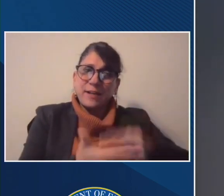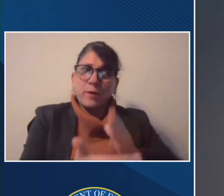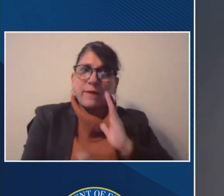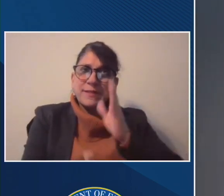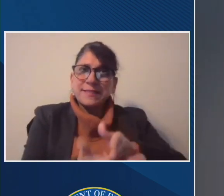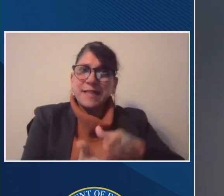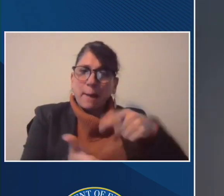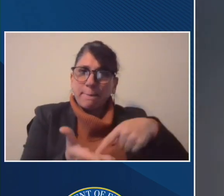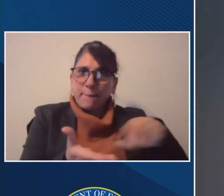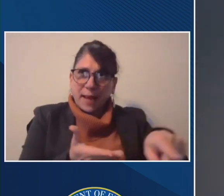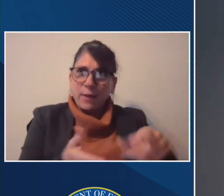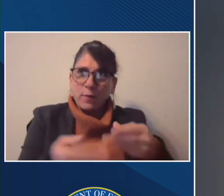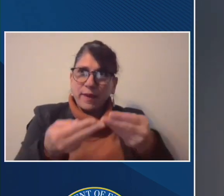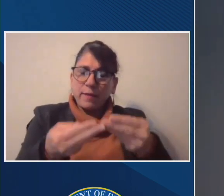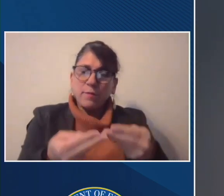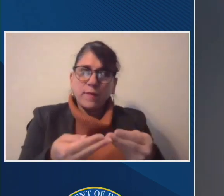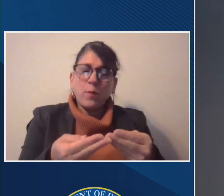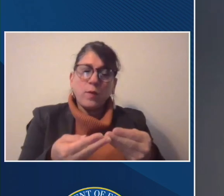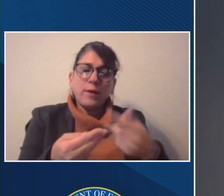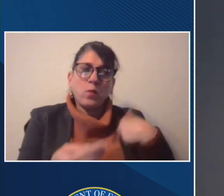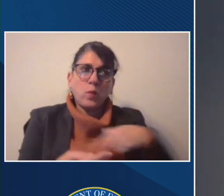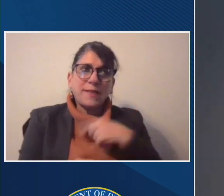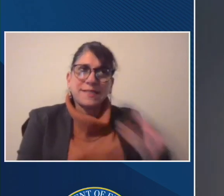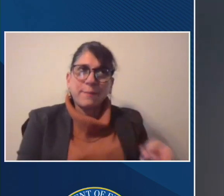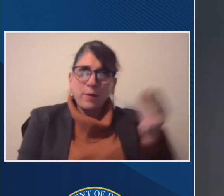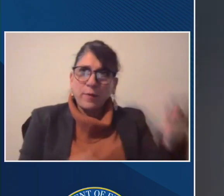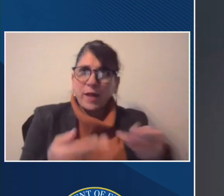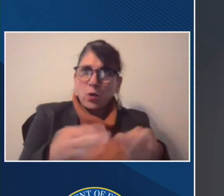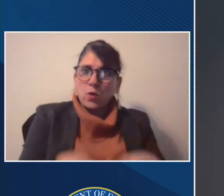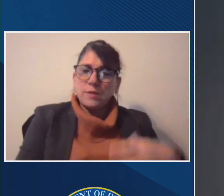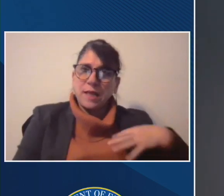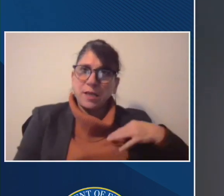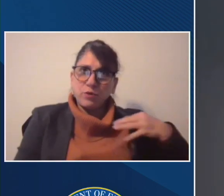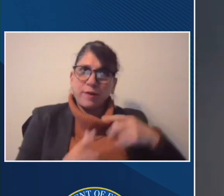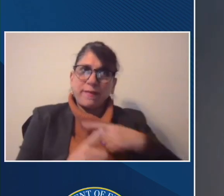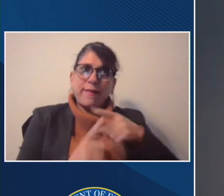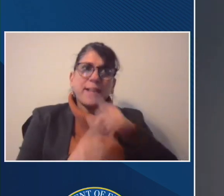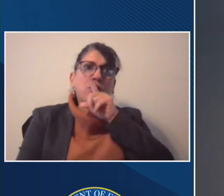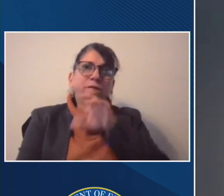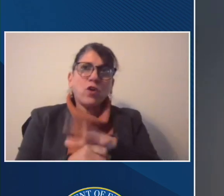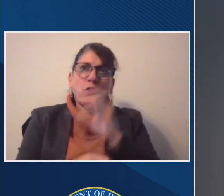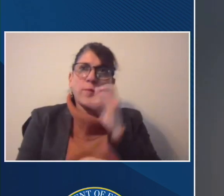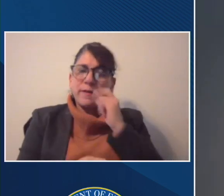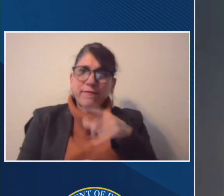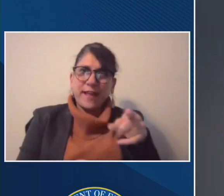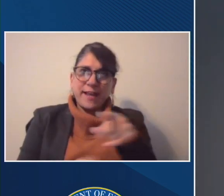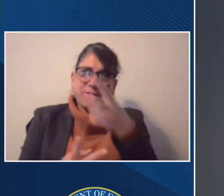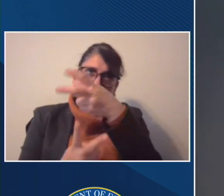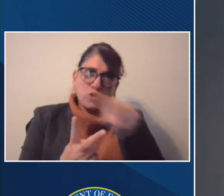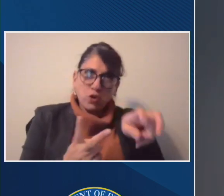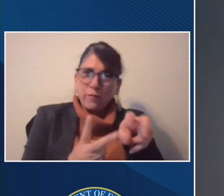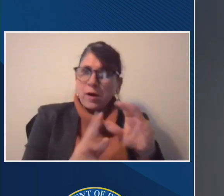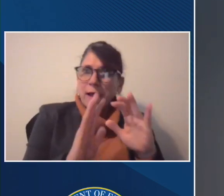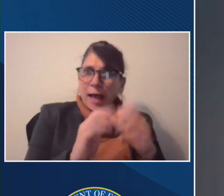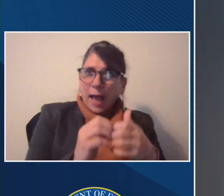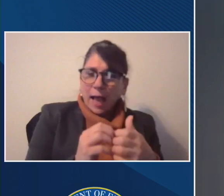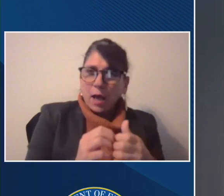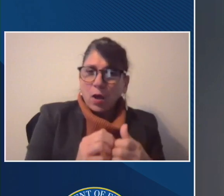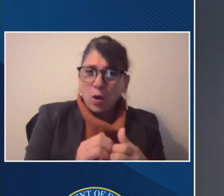eligibility. And then Dave can confirm whether or not they then are switched over and how their last claim for funds come in.